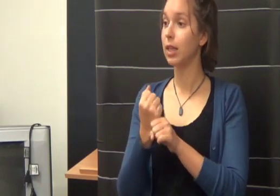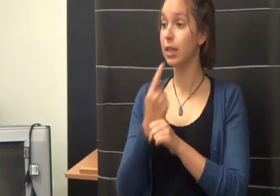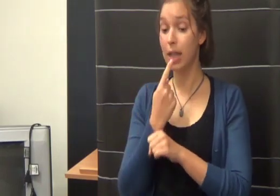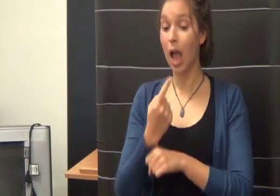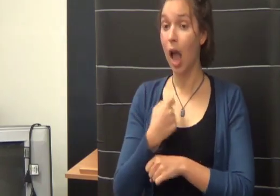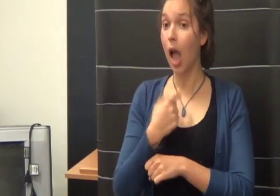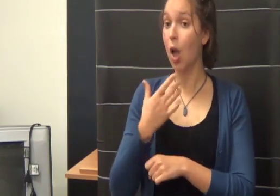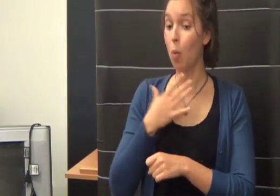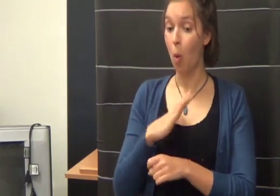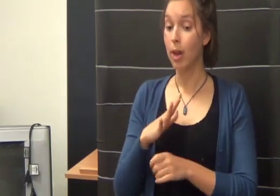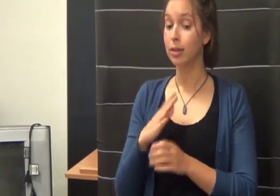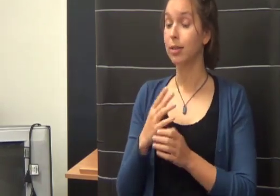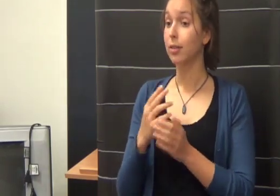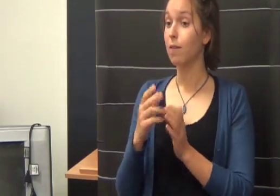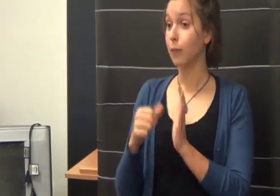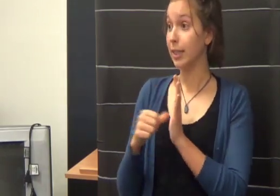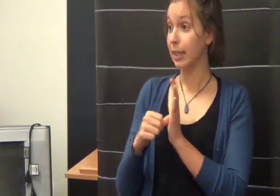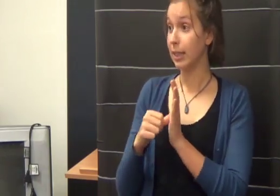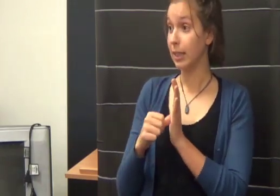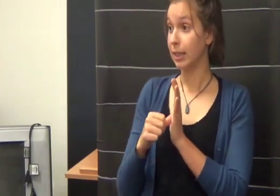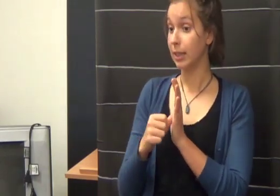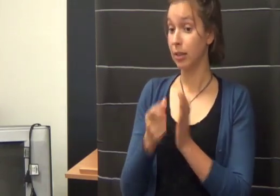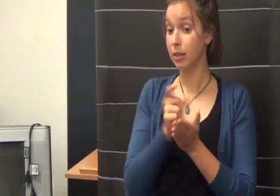to train the staff who work with me.'